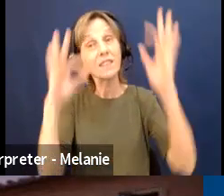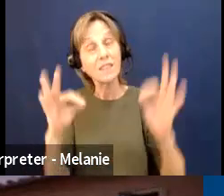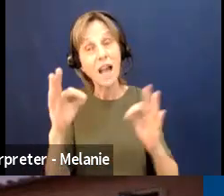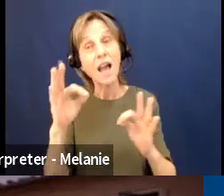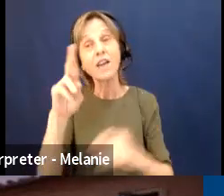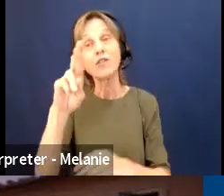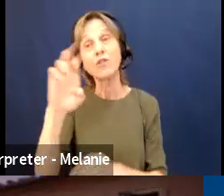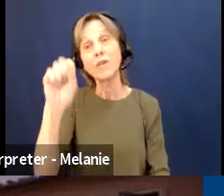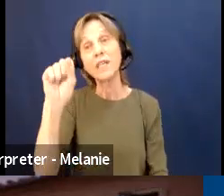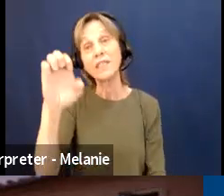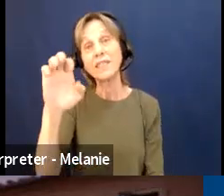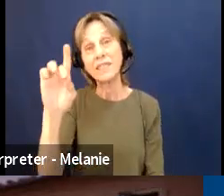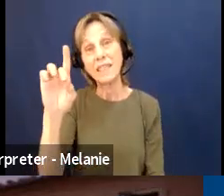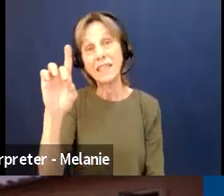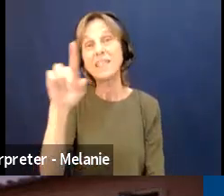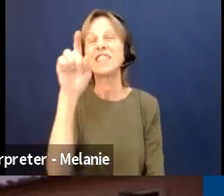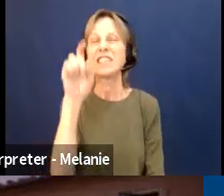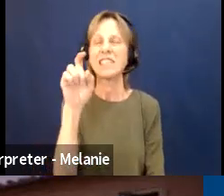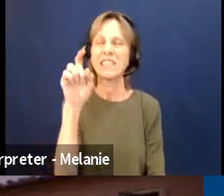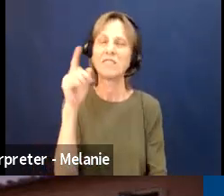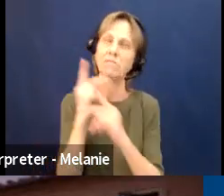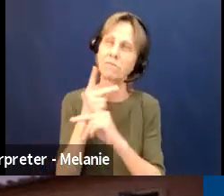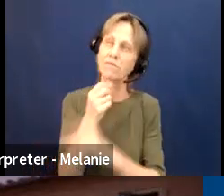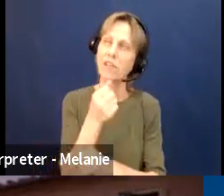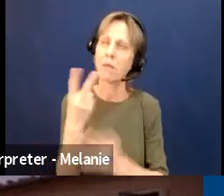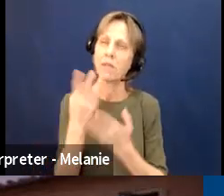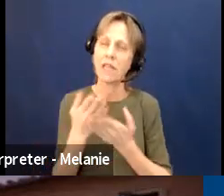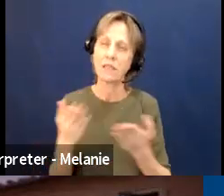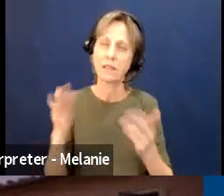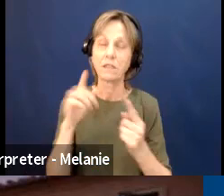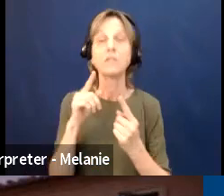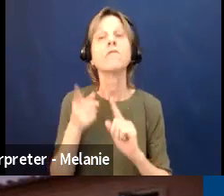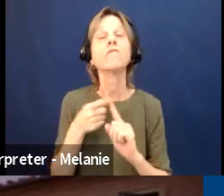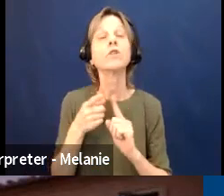couple of things before you get going first all is what kind of soils do you have on your site